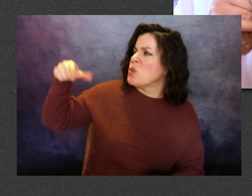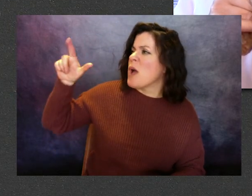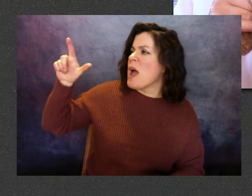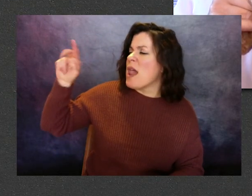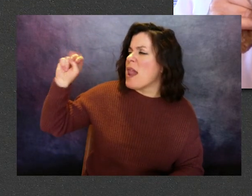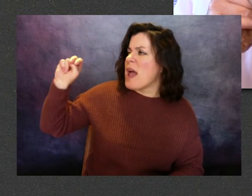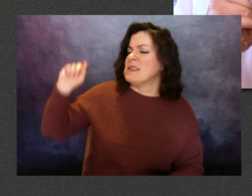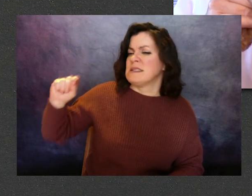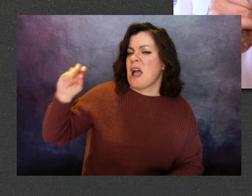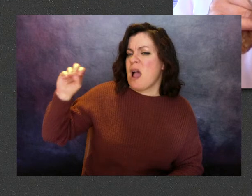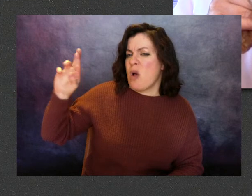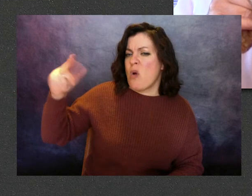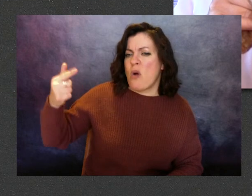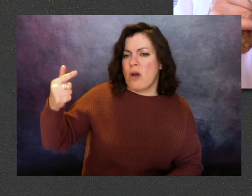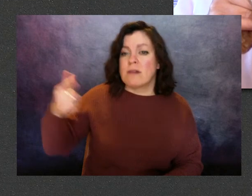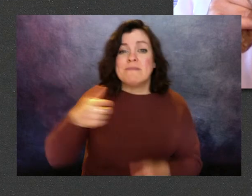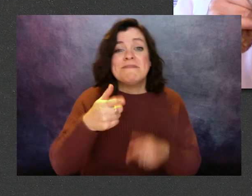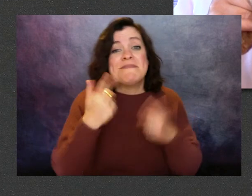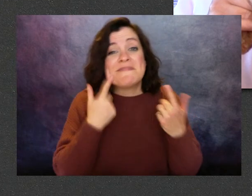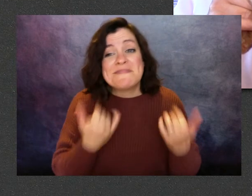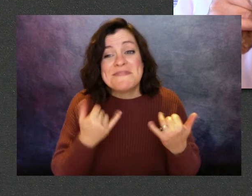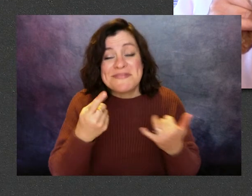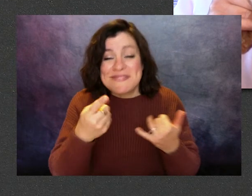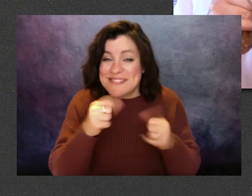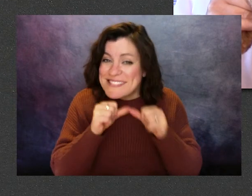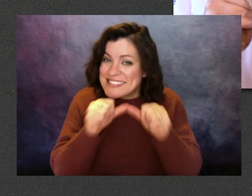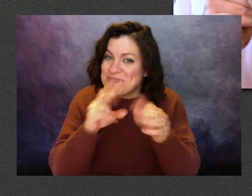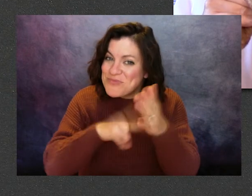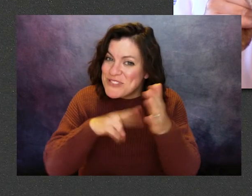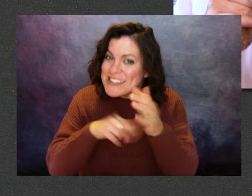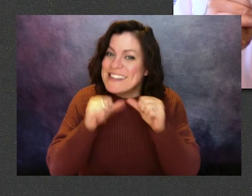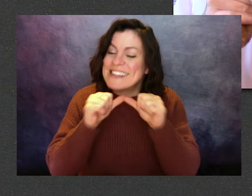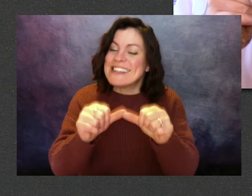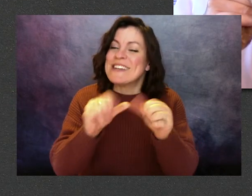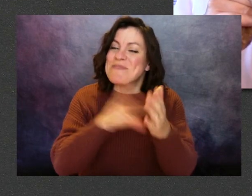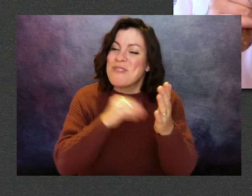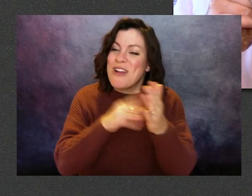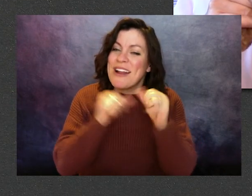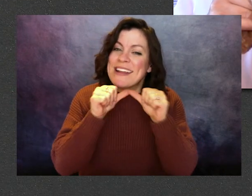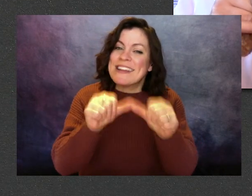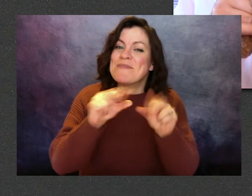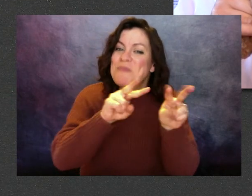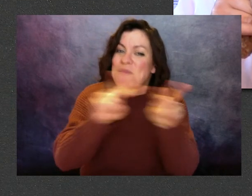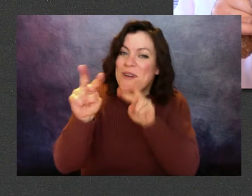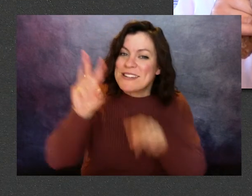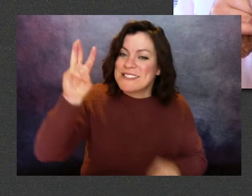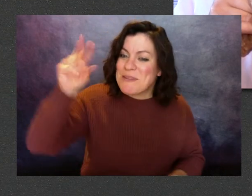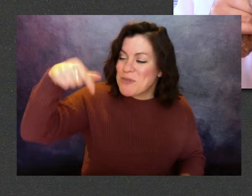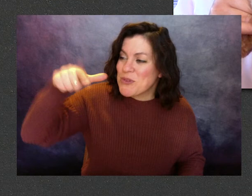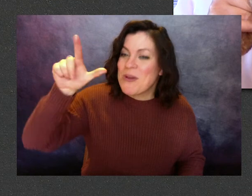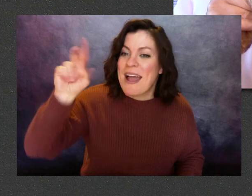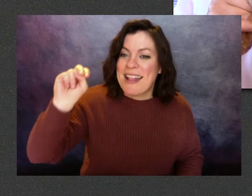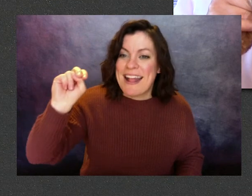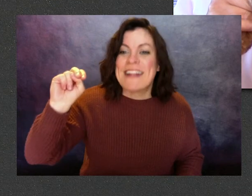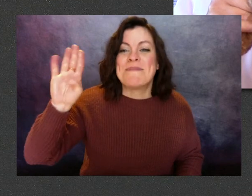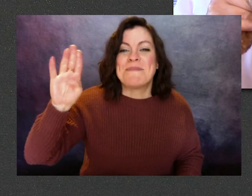And remember, keep reading, keep learning and keep watching, WQLN PBS.